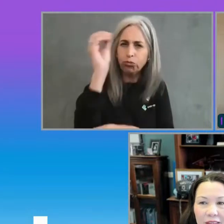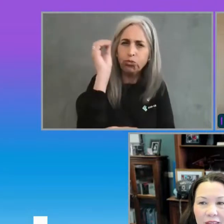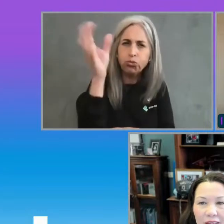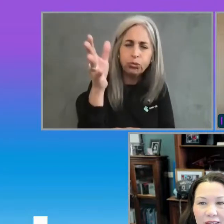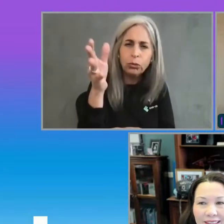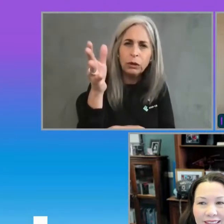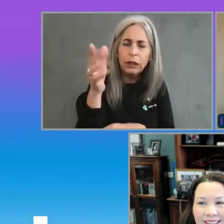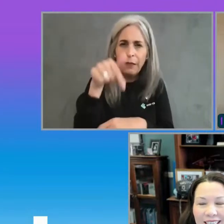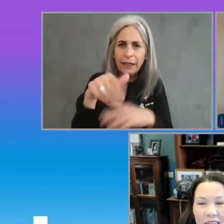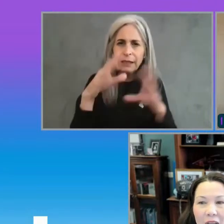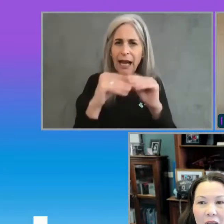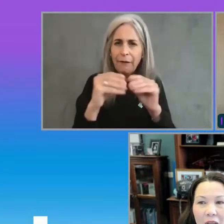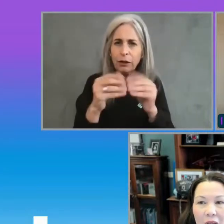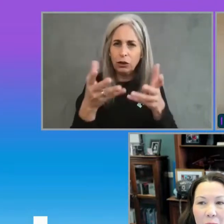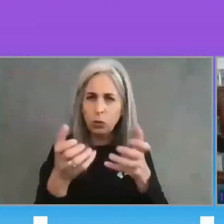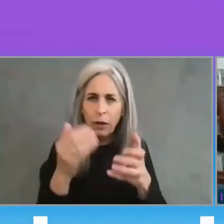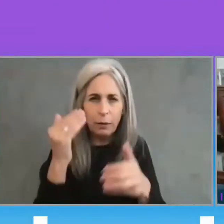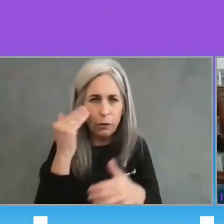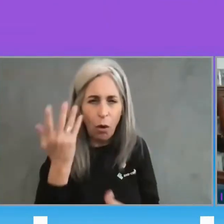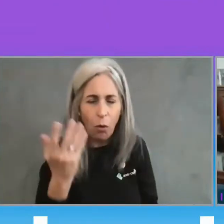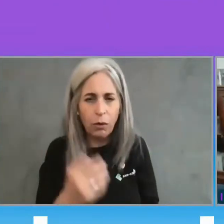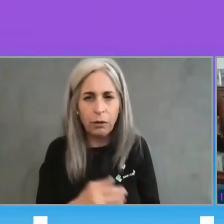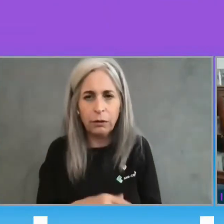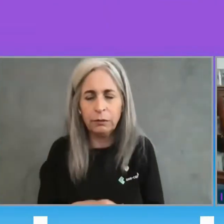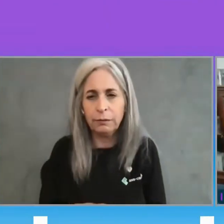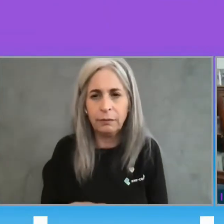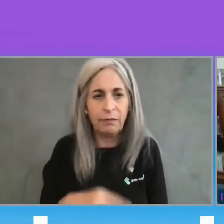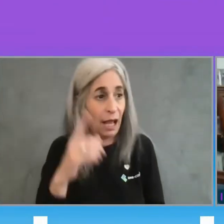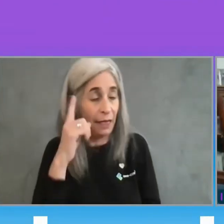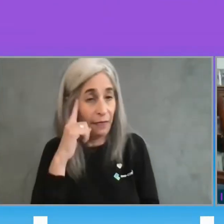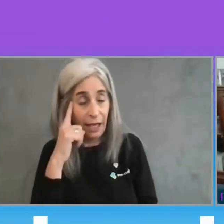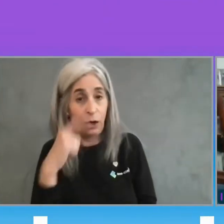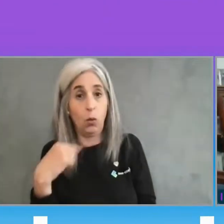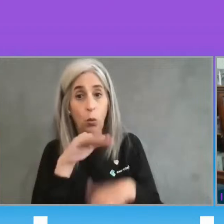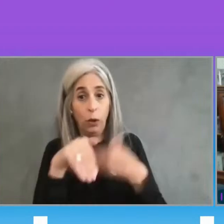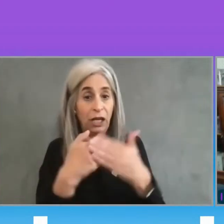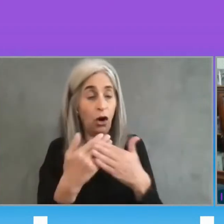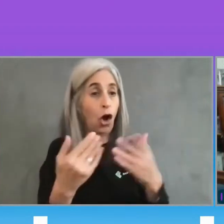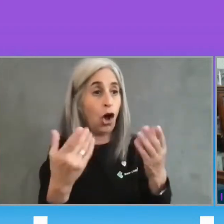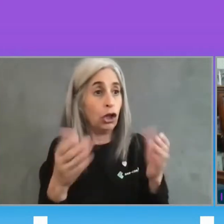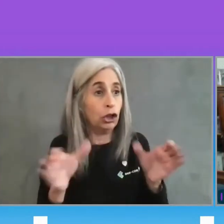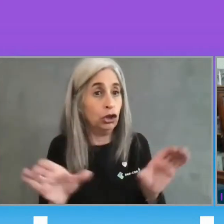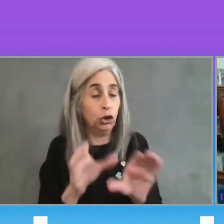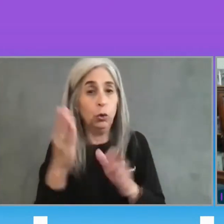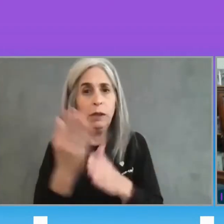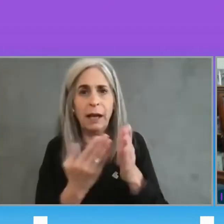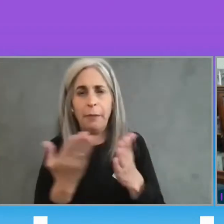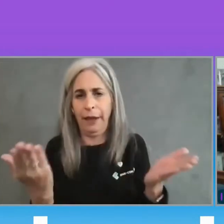give to the people at the conference? I think that we can all do